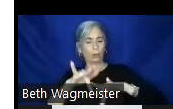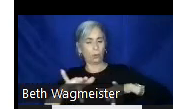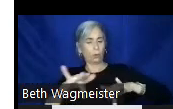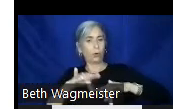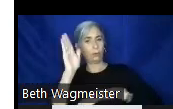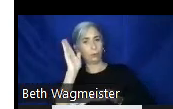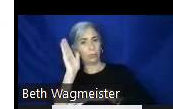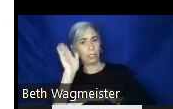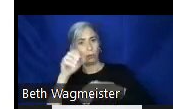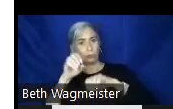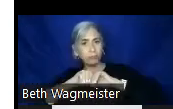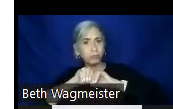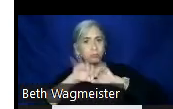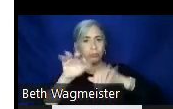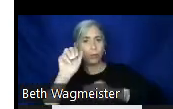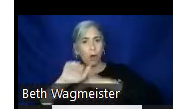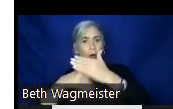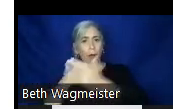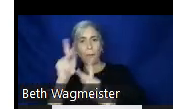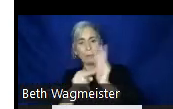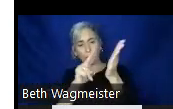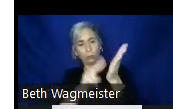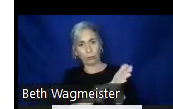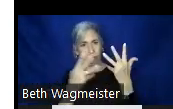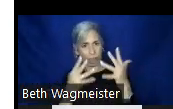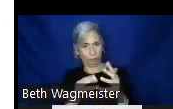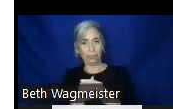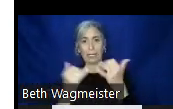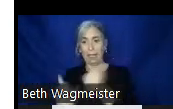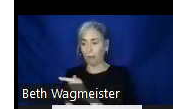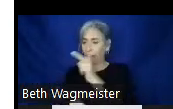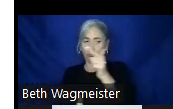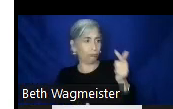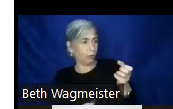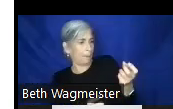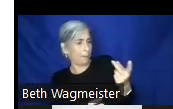to everyone who registered. Now, I'd like to turn today's program back over to Susanna.